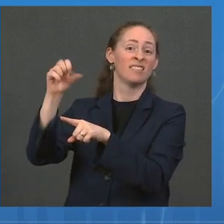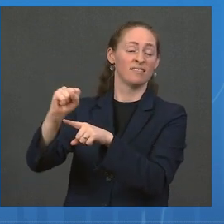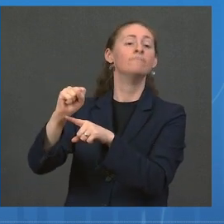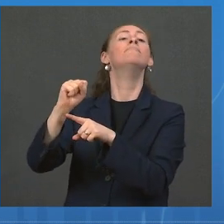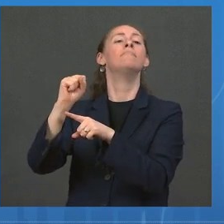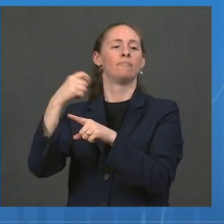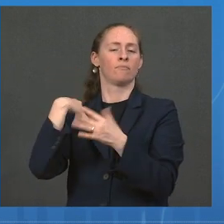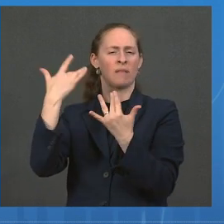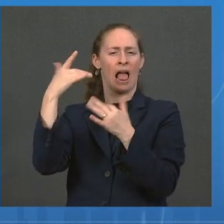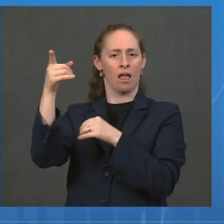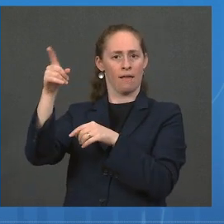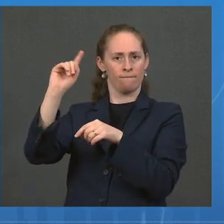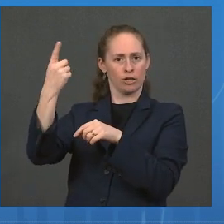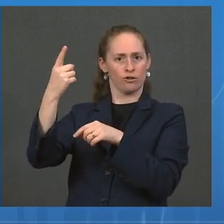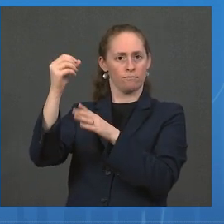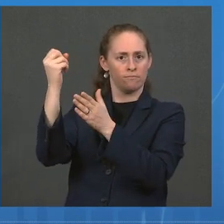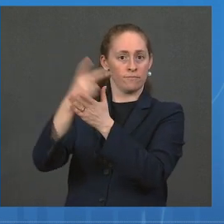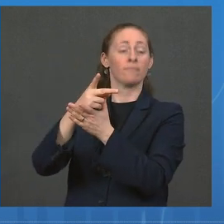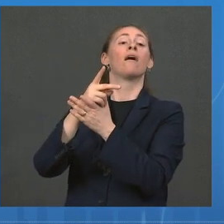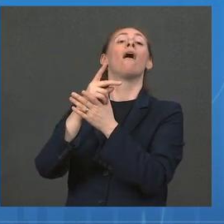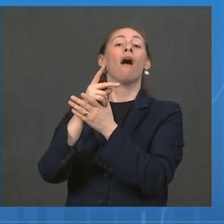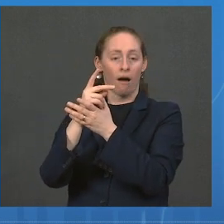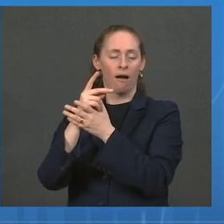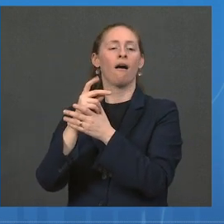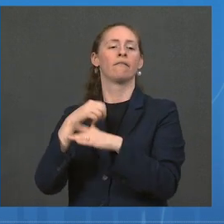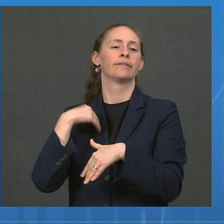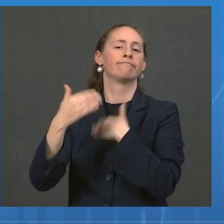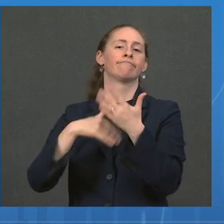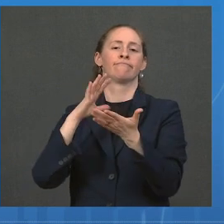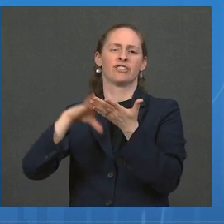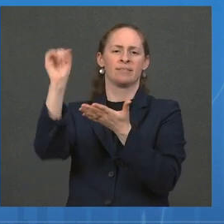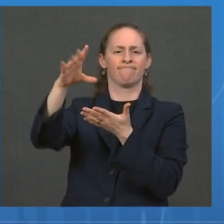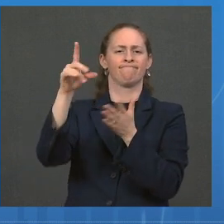that's when we will begin to ship. Pending the CDC's decision,